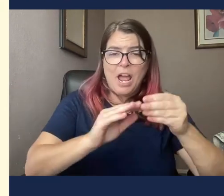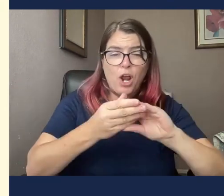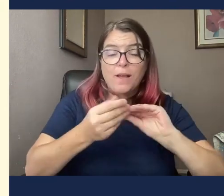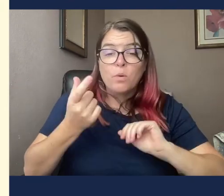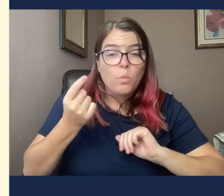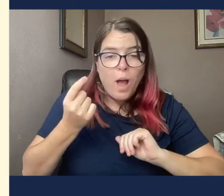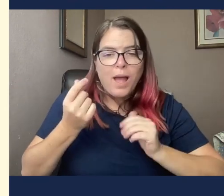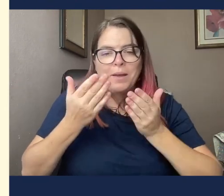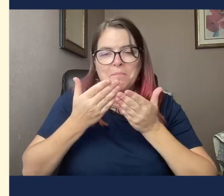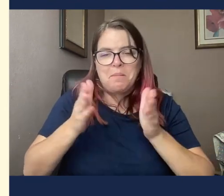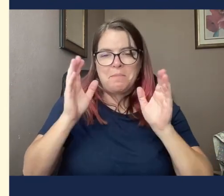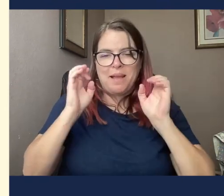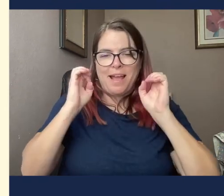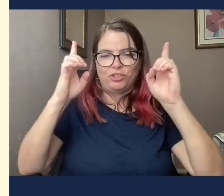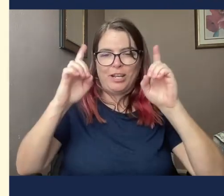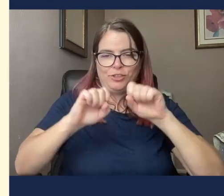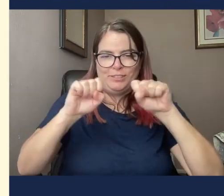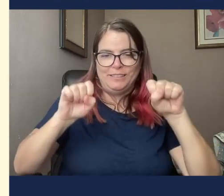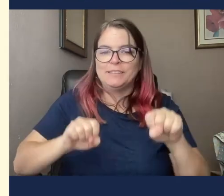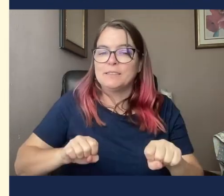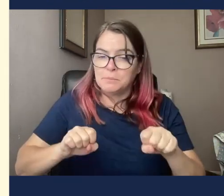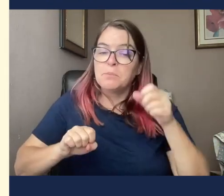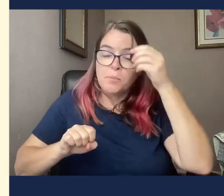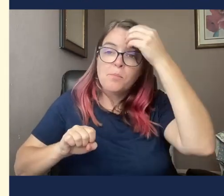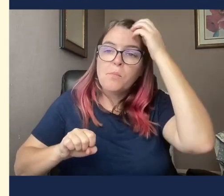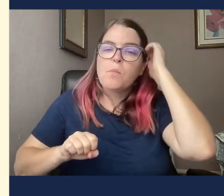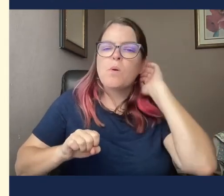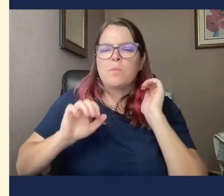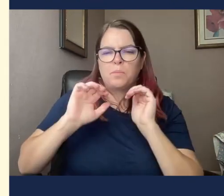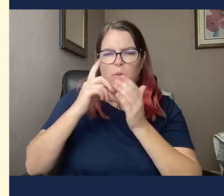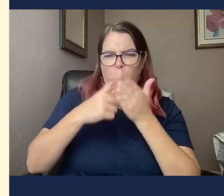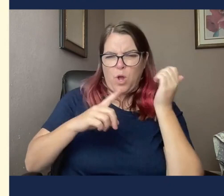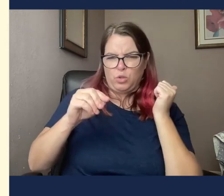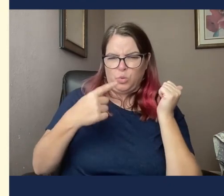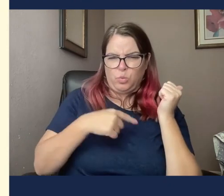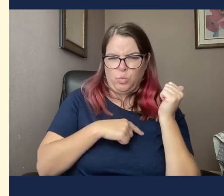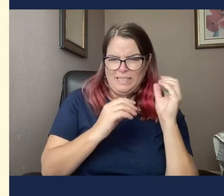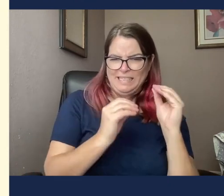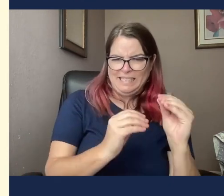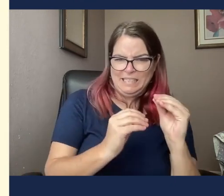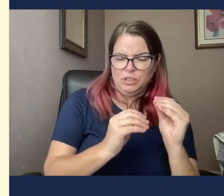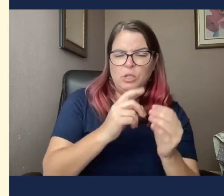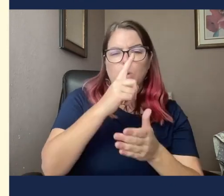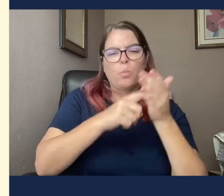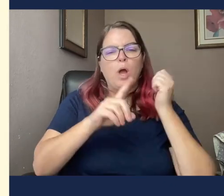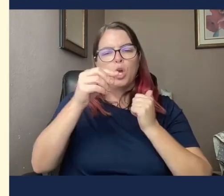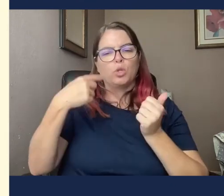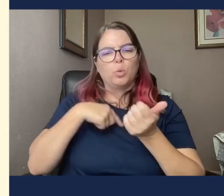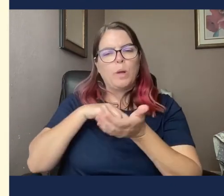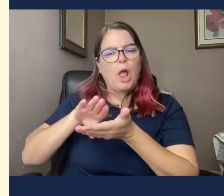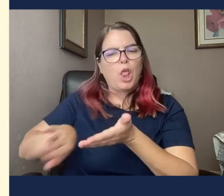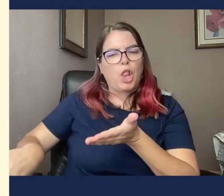condemn terrorism, their demands are based on this trope. The combination of these three main tropes is what is